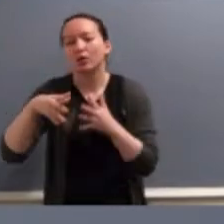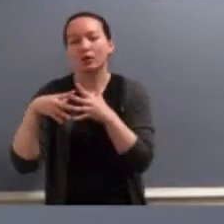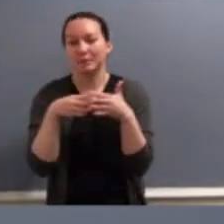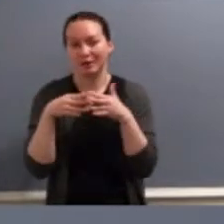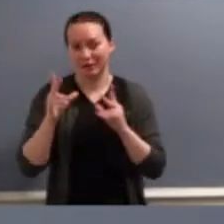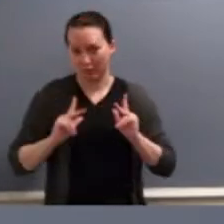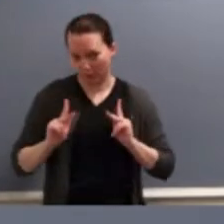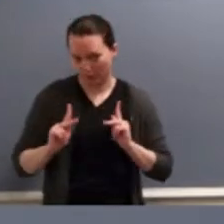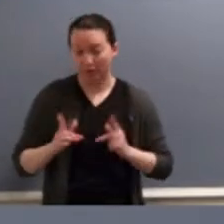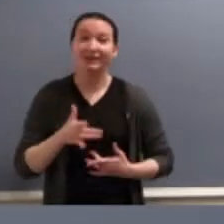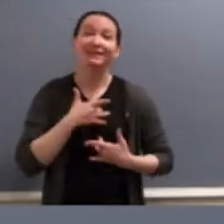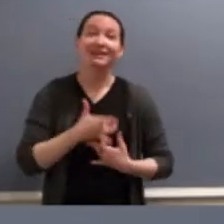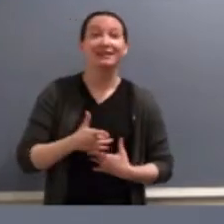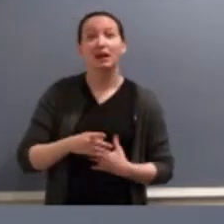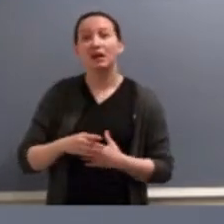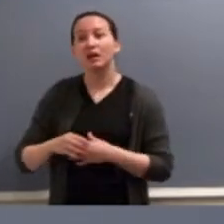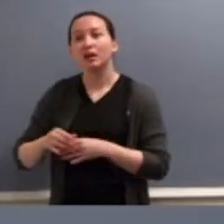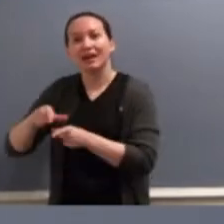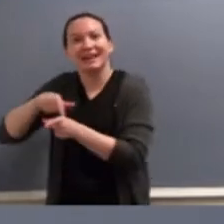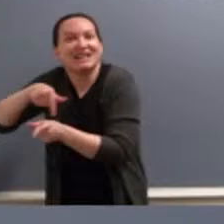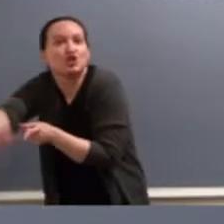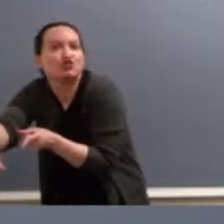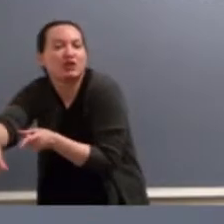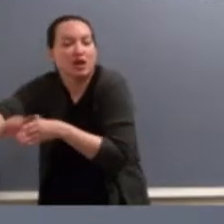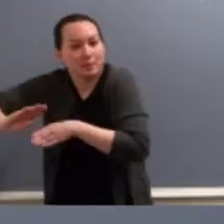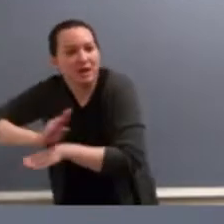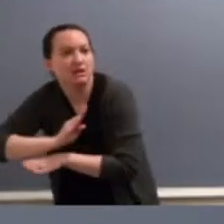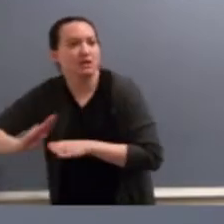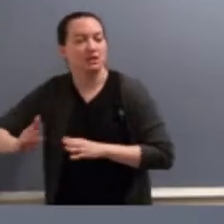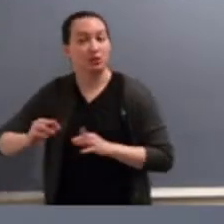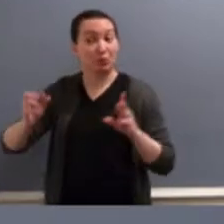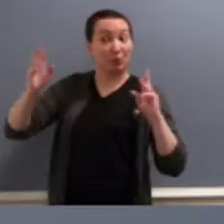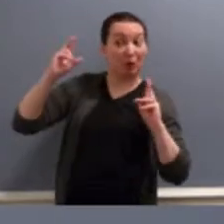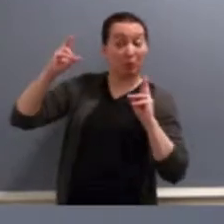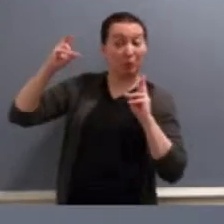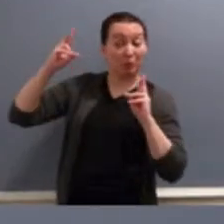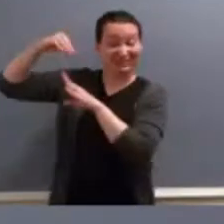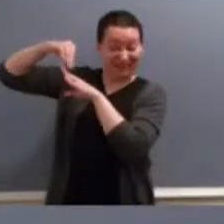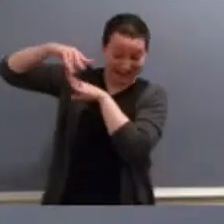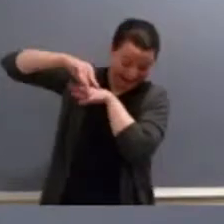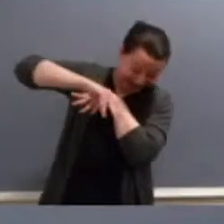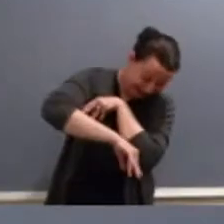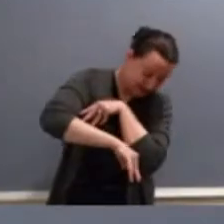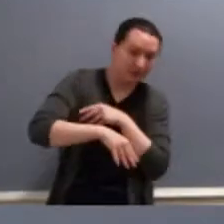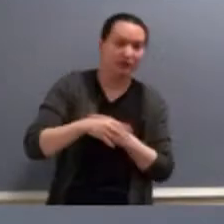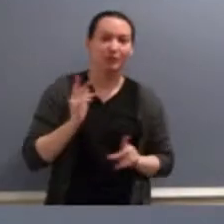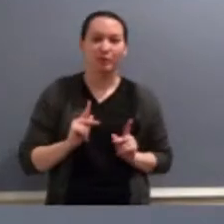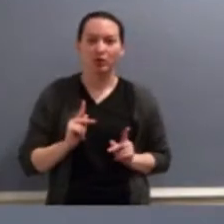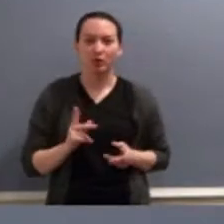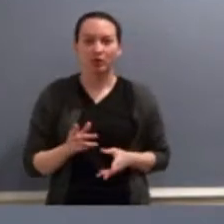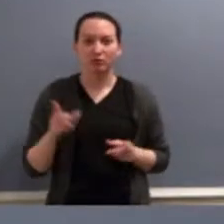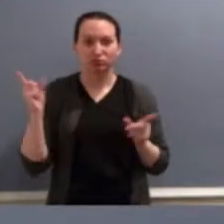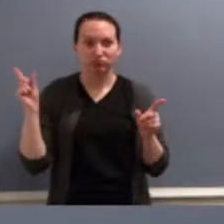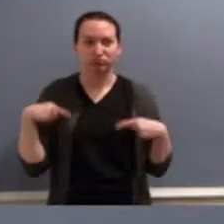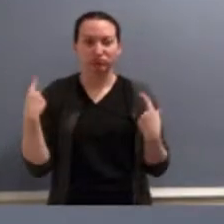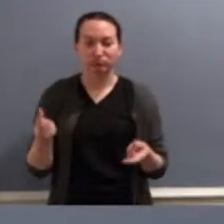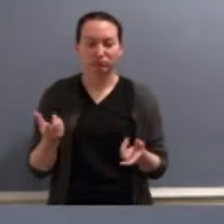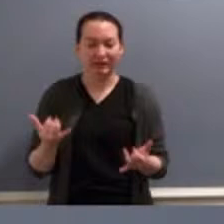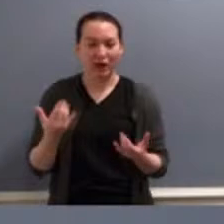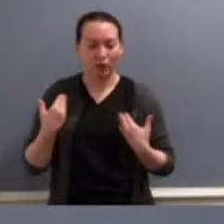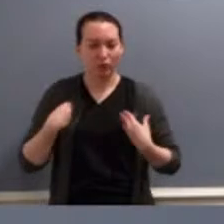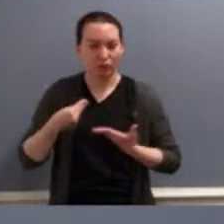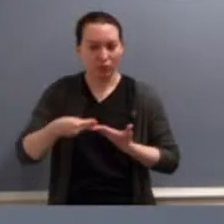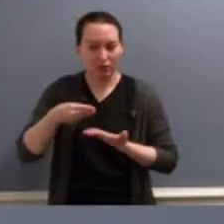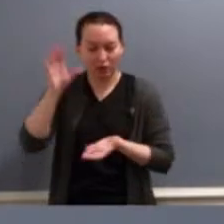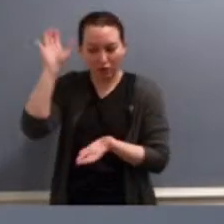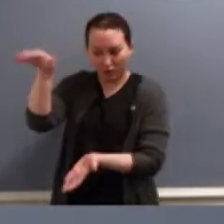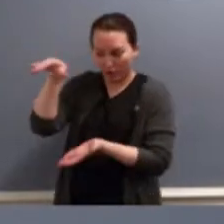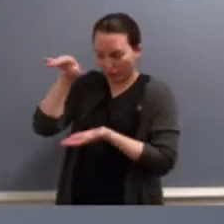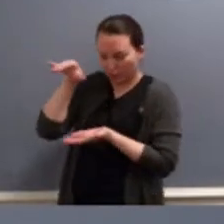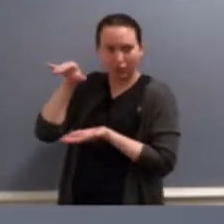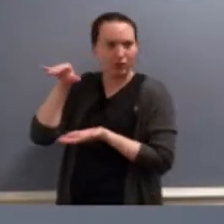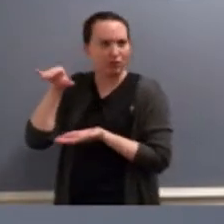usually we bail out industries but and hope that it trickles down but we've been given funding all